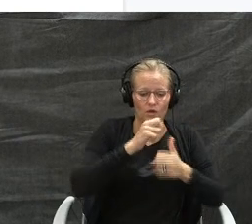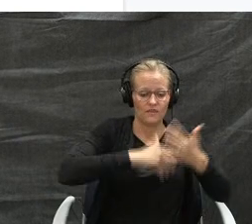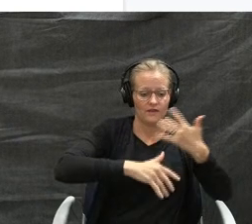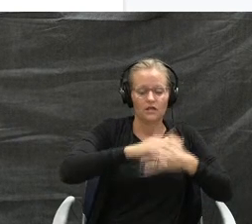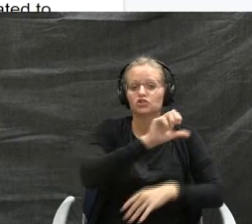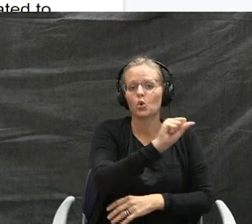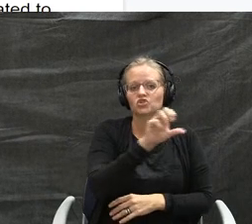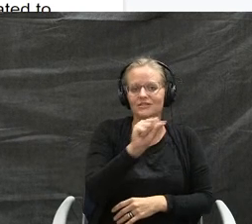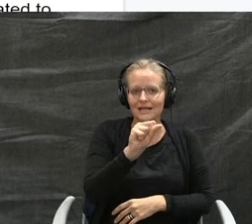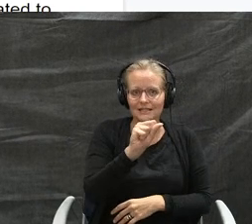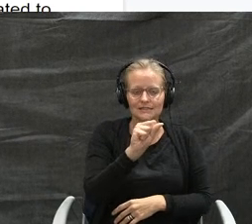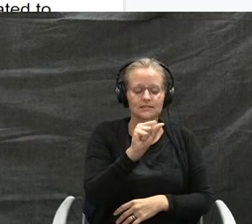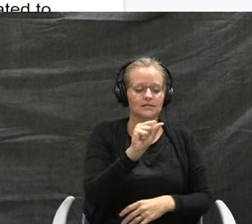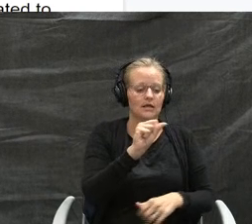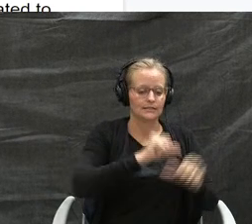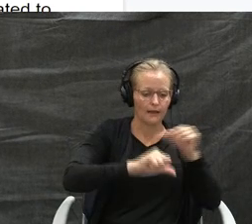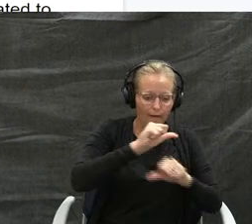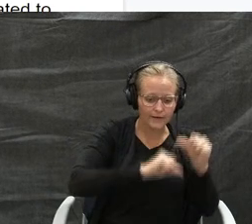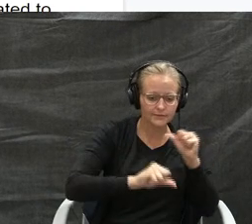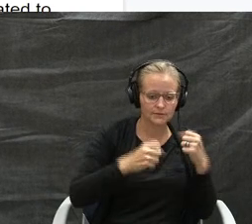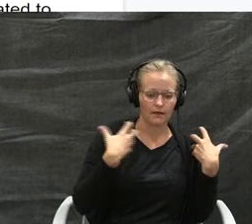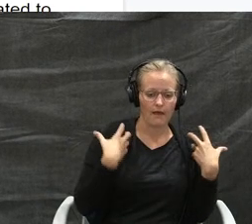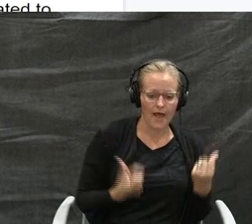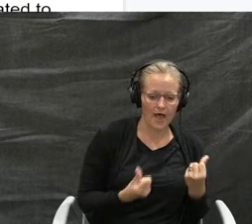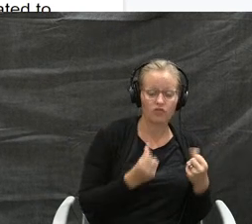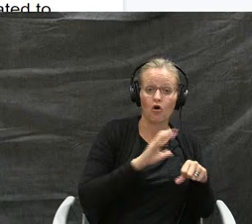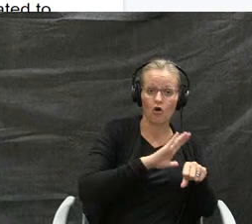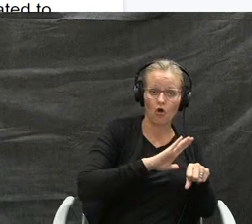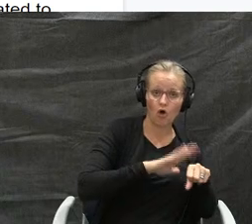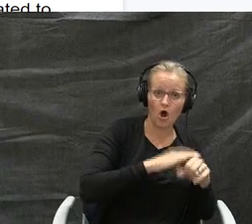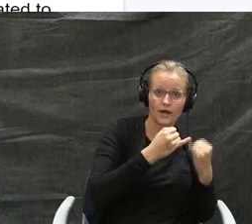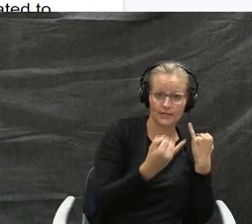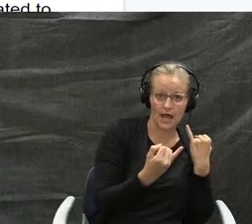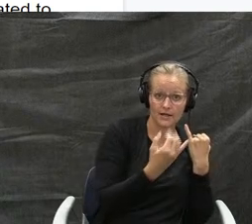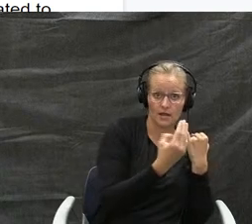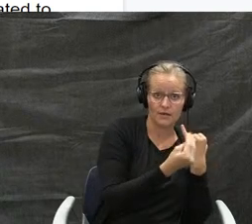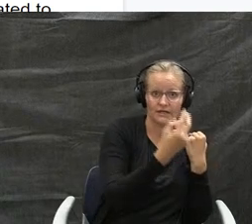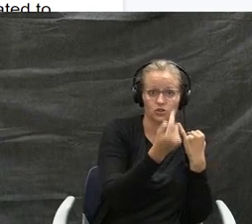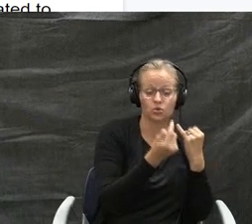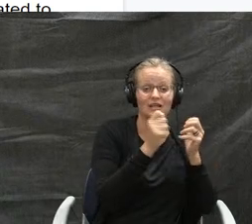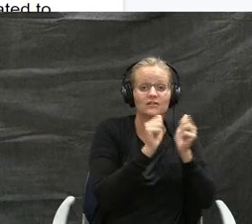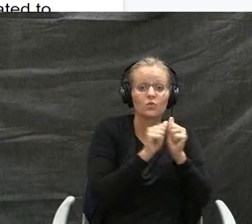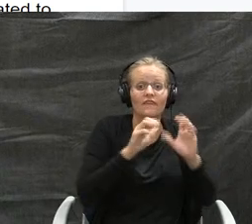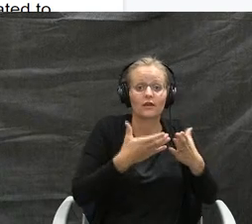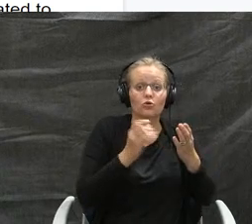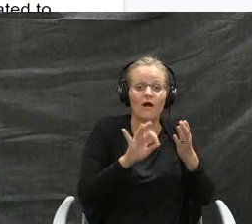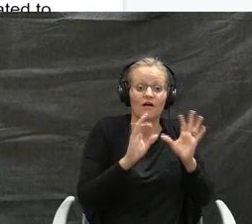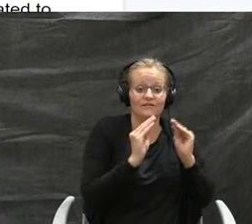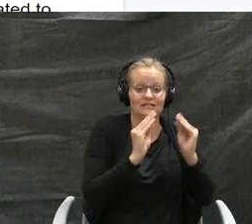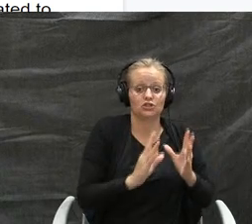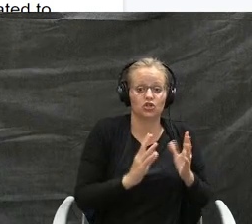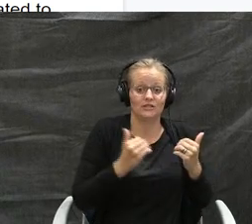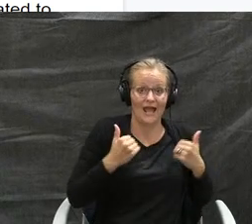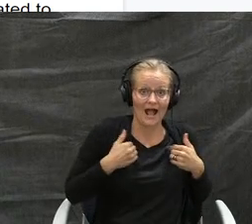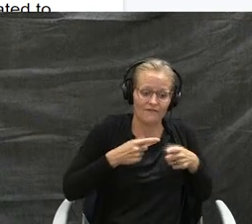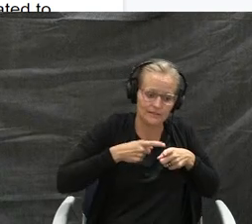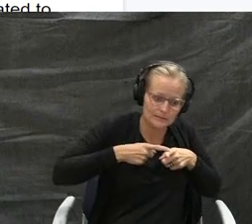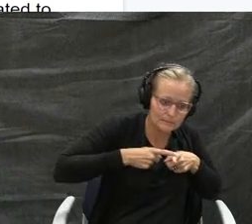science, health, total line Monday into see by a group of teachers that specialize in this content and suggestions on how